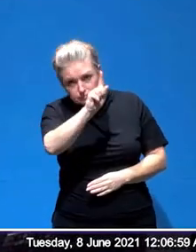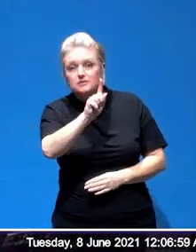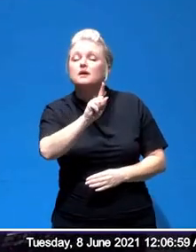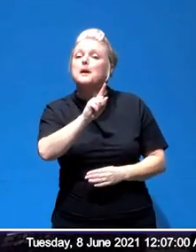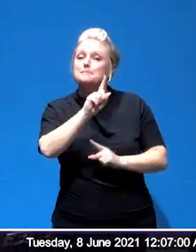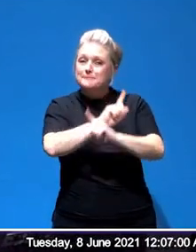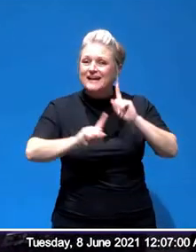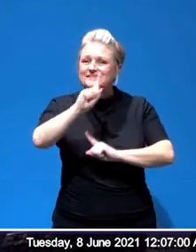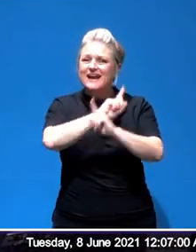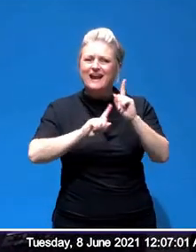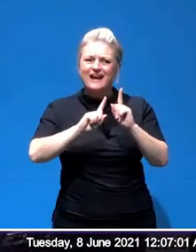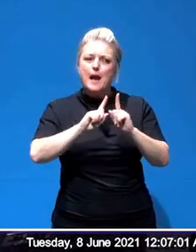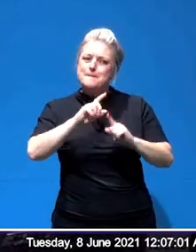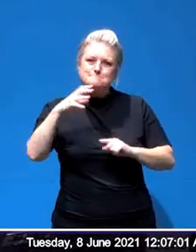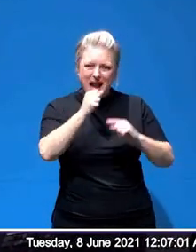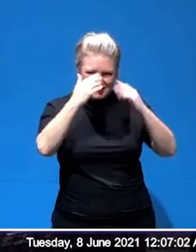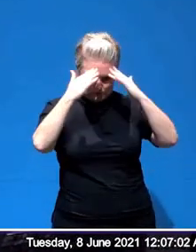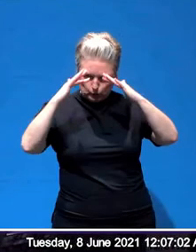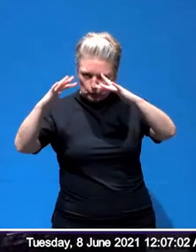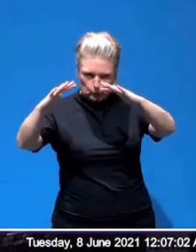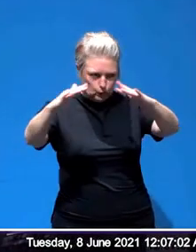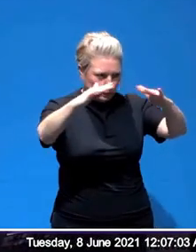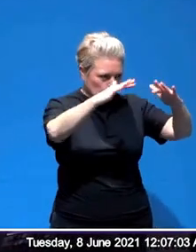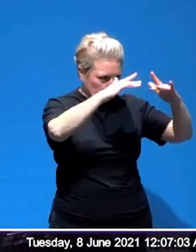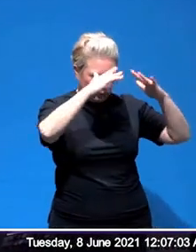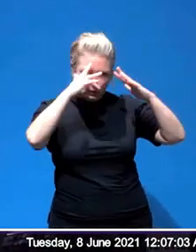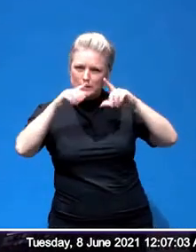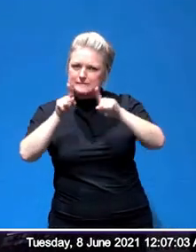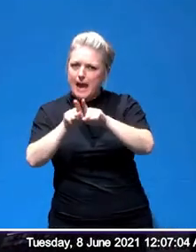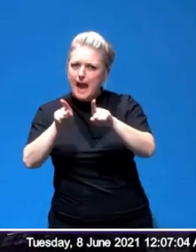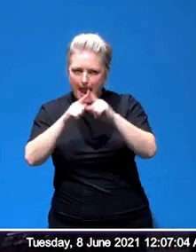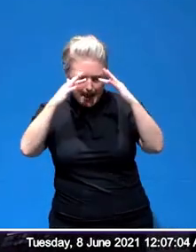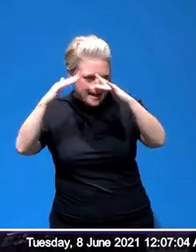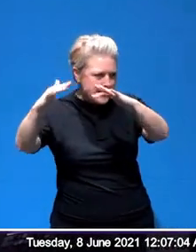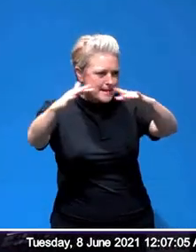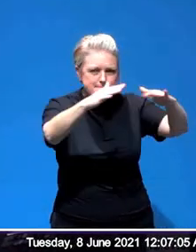discussions about medication, circumstances, changes in routines.